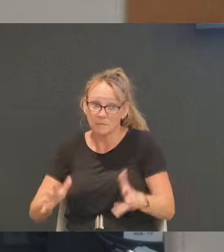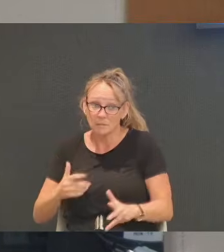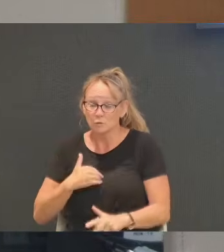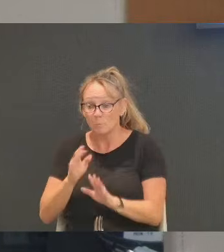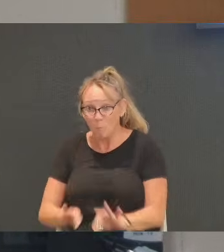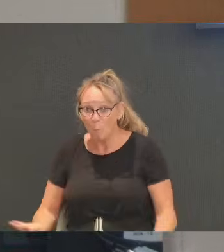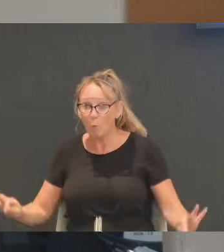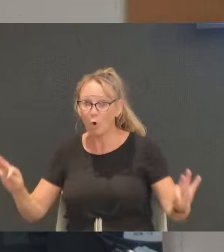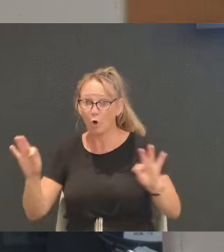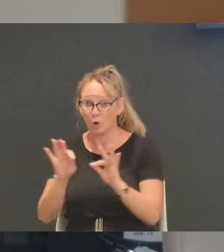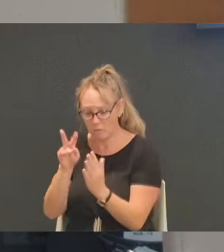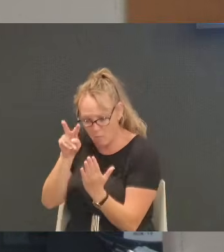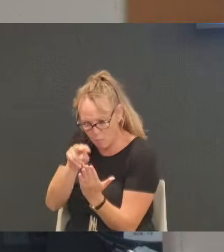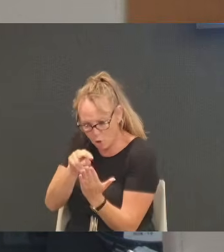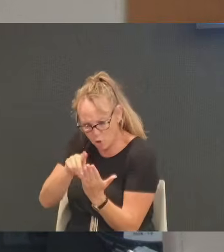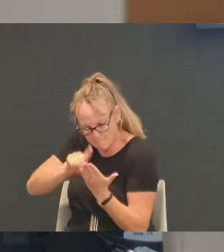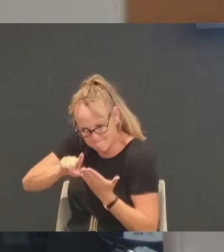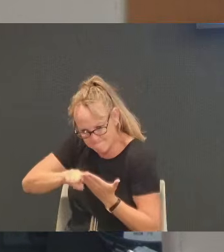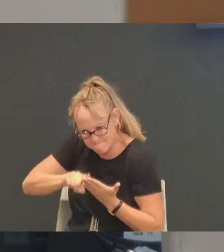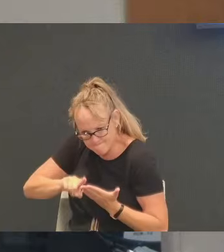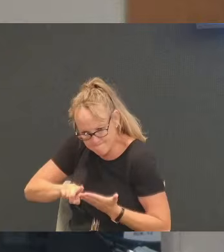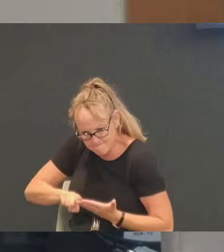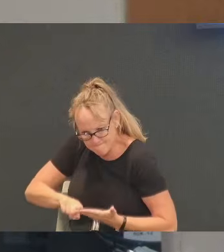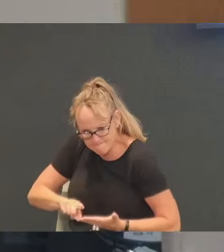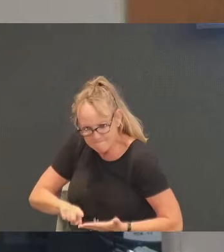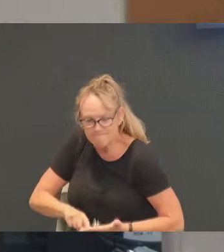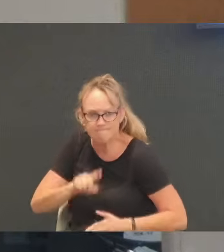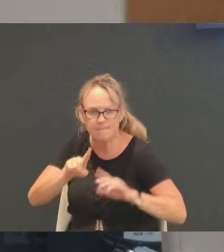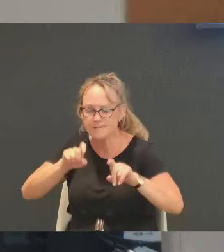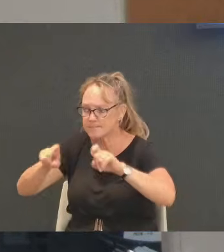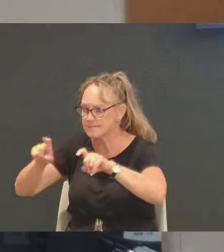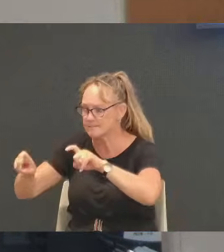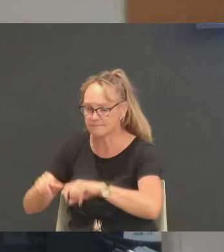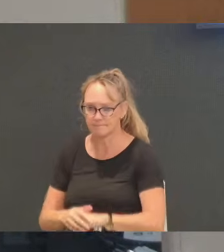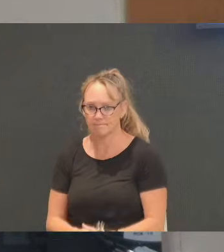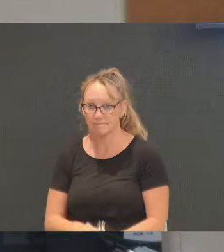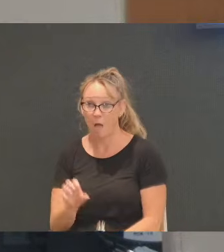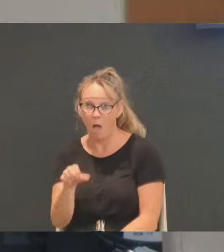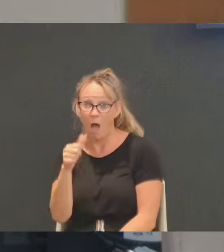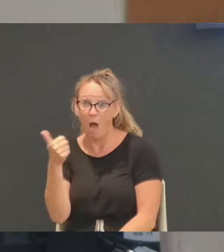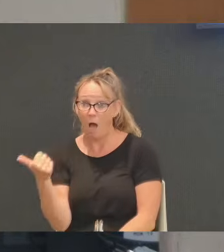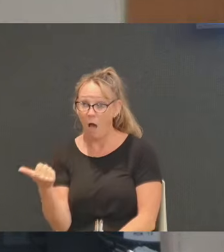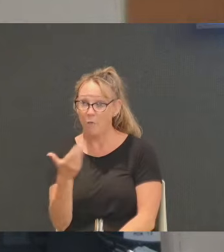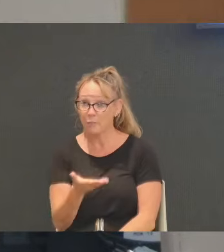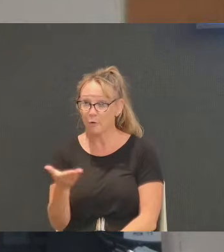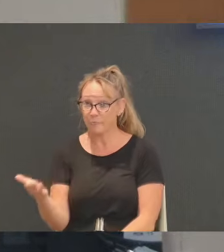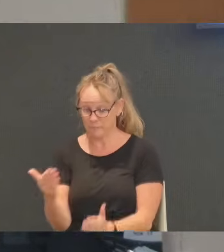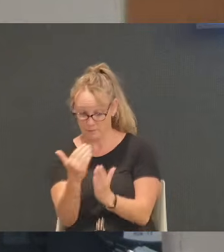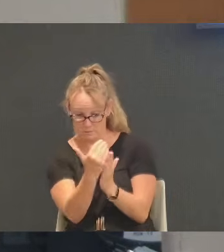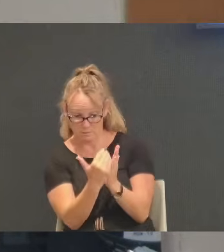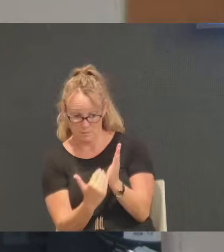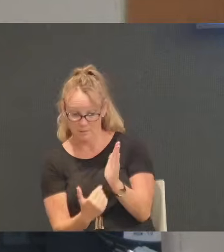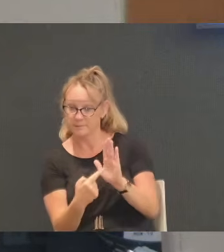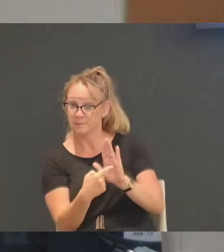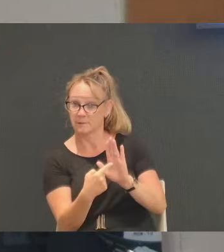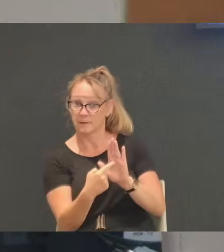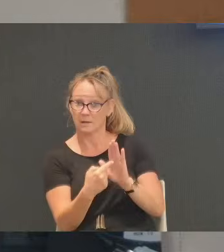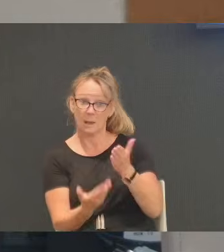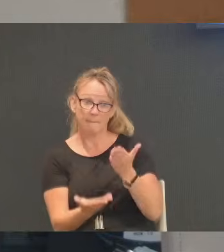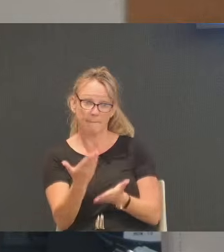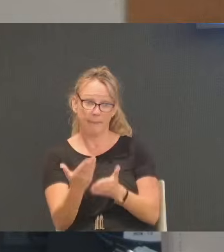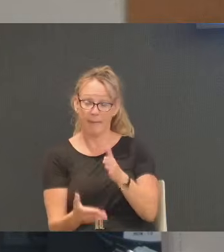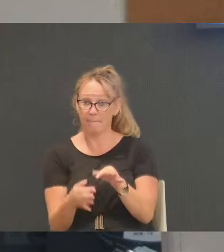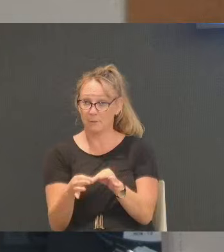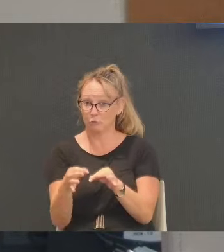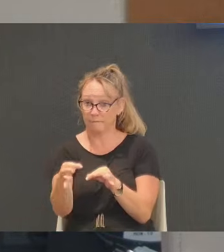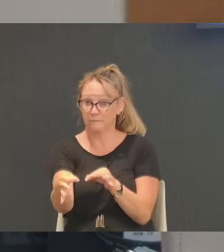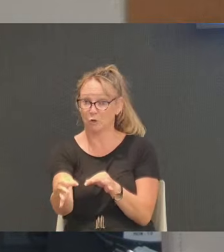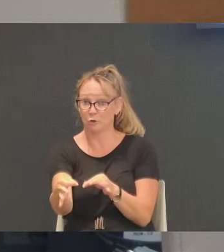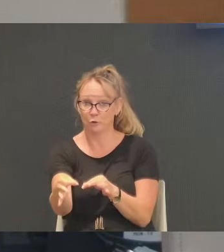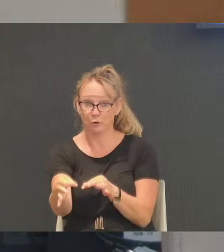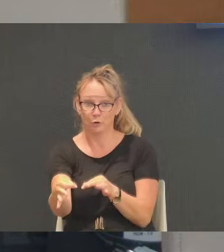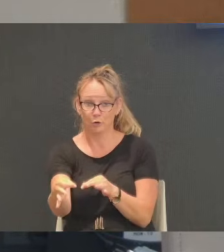at. There are other components on here, looking at deferring possibly our capital budget and putting